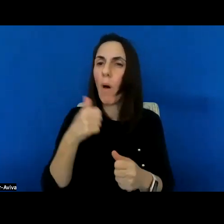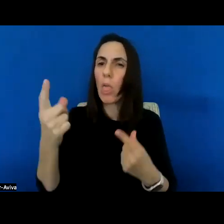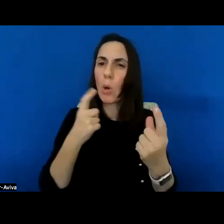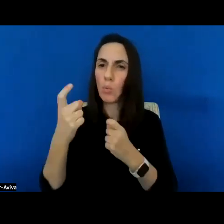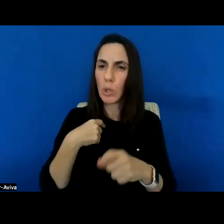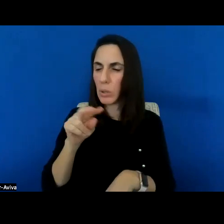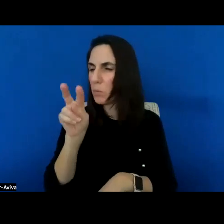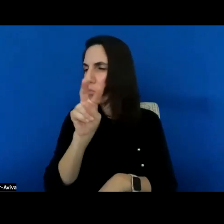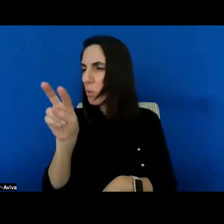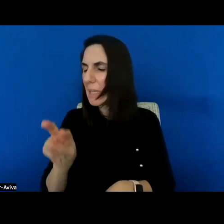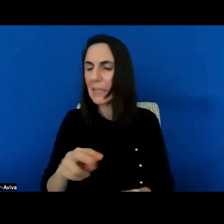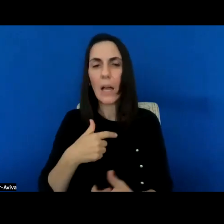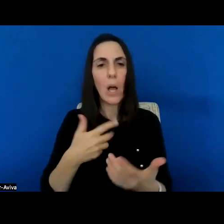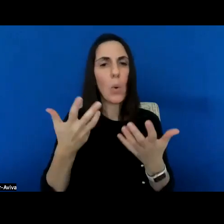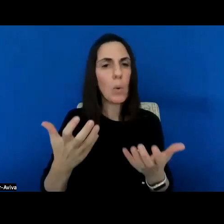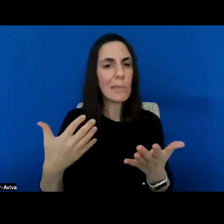11:30:41 Here, let's go ahead and talk about the public benefits.